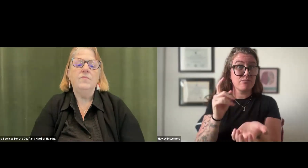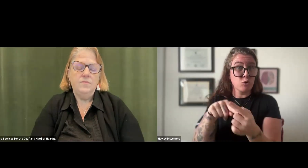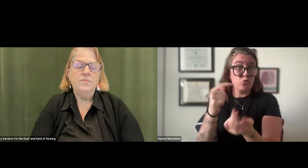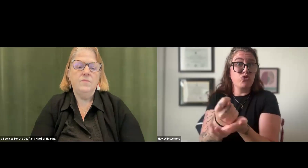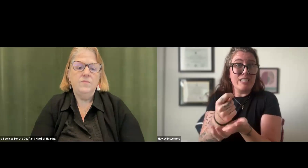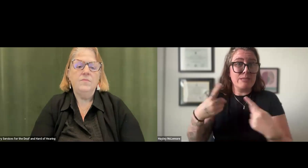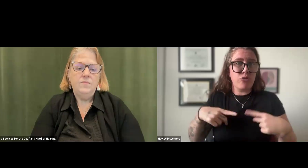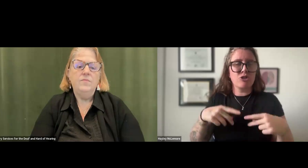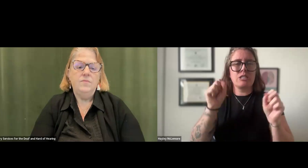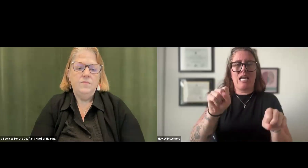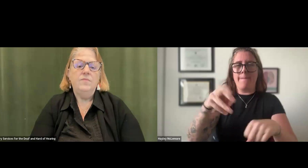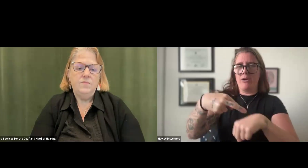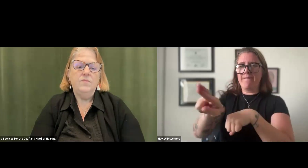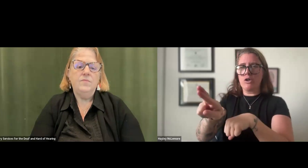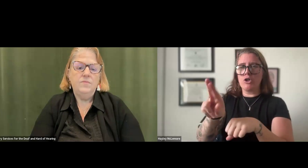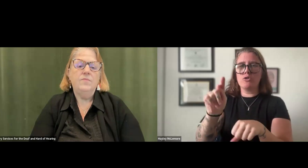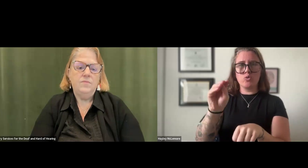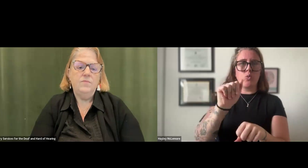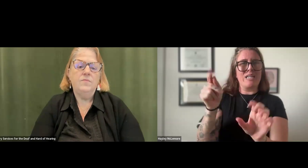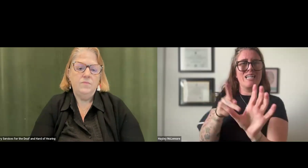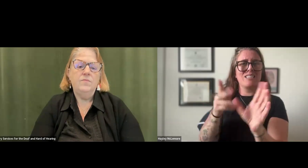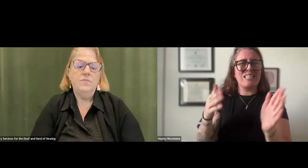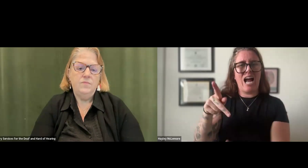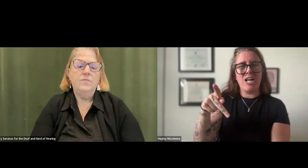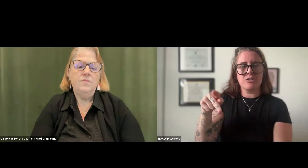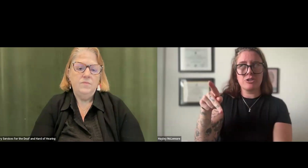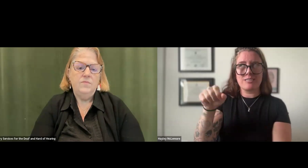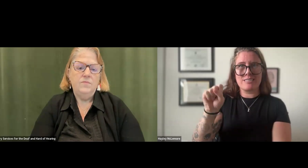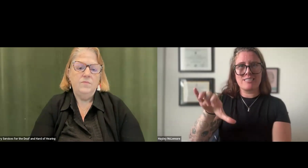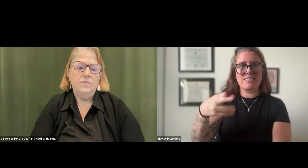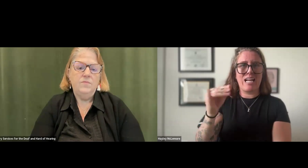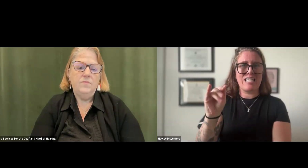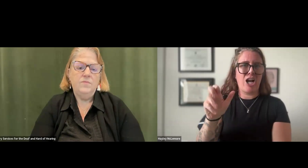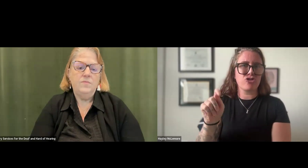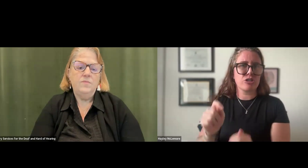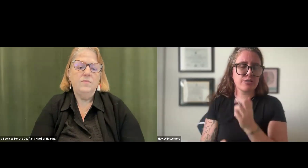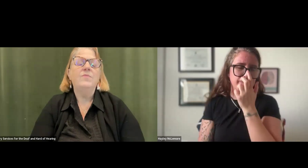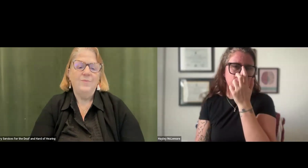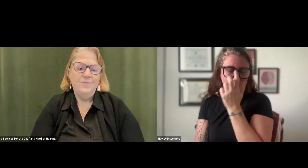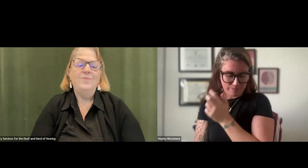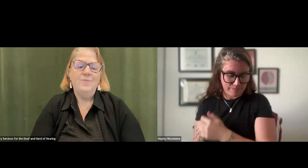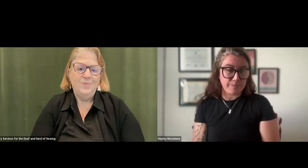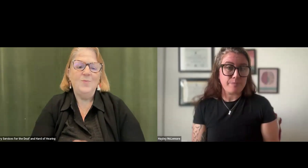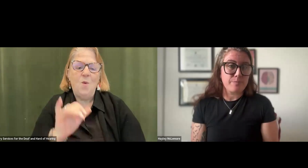or if they need medical intervention, I can also refer them to a psychiatrist